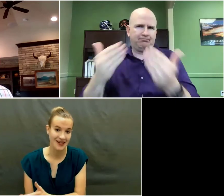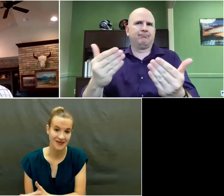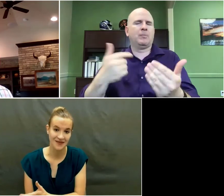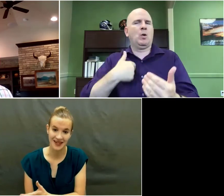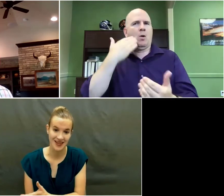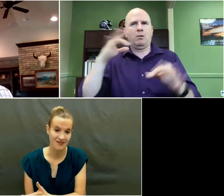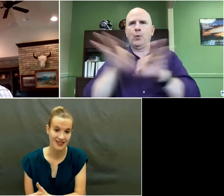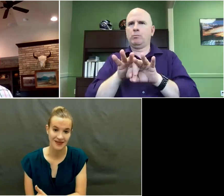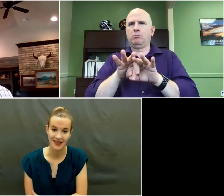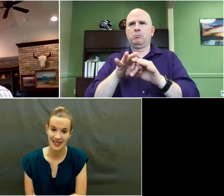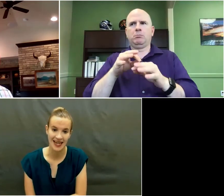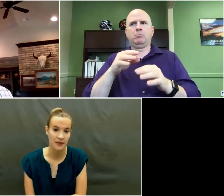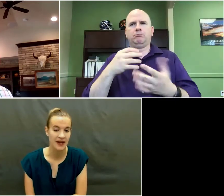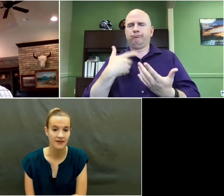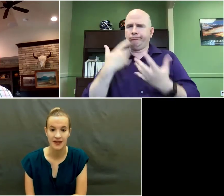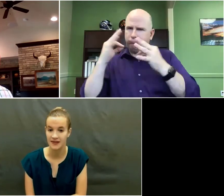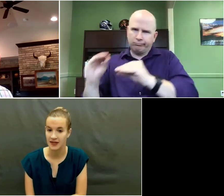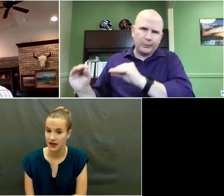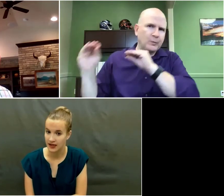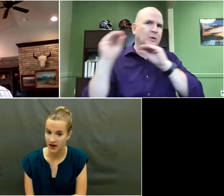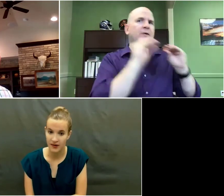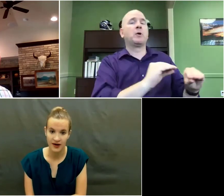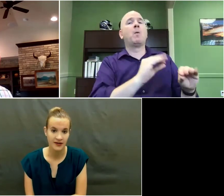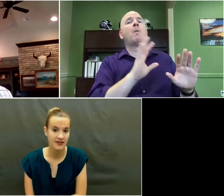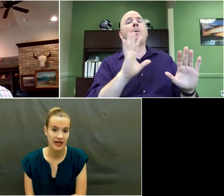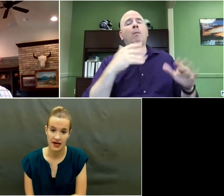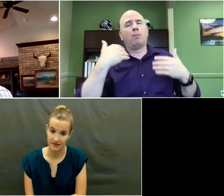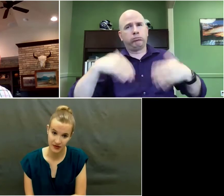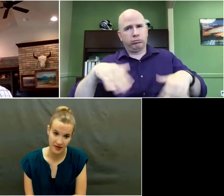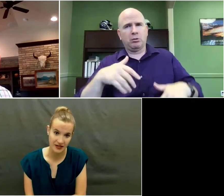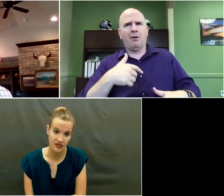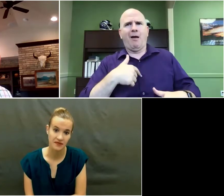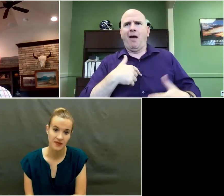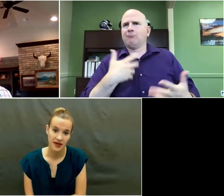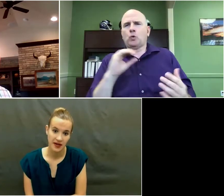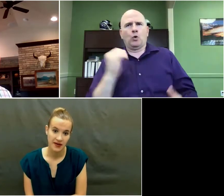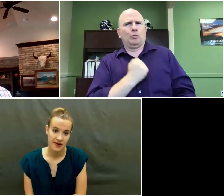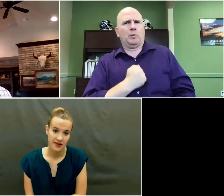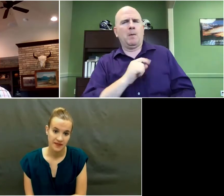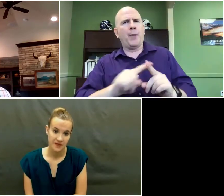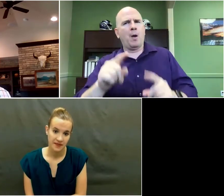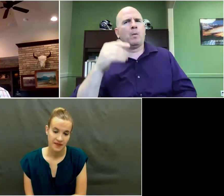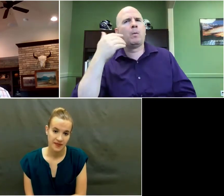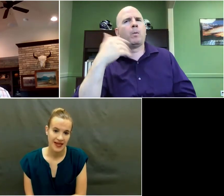of that safe place of Gallaudet that I would face a lot of barriers and a lot of discrimination. Now